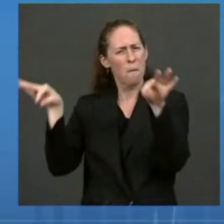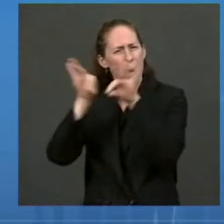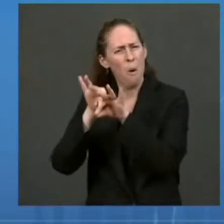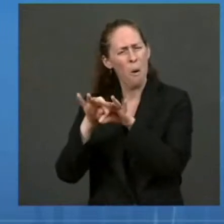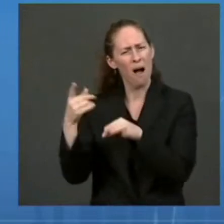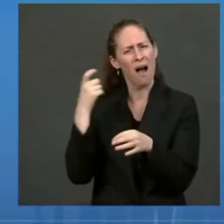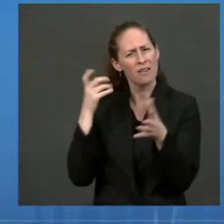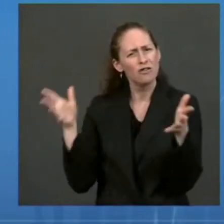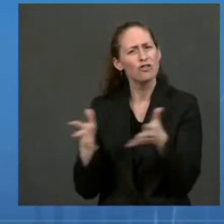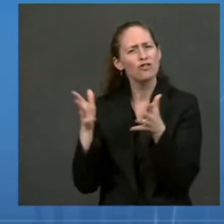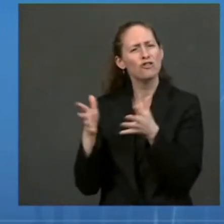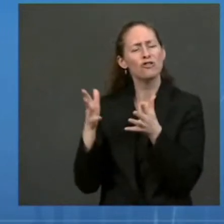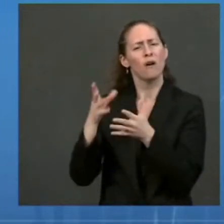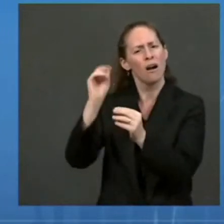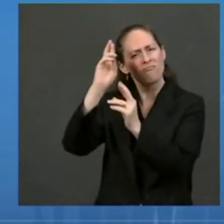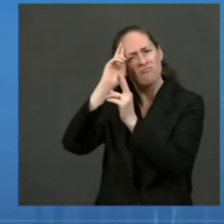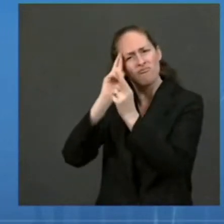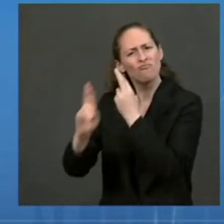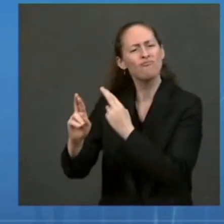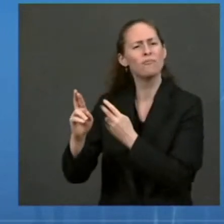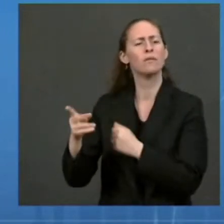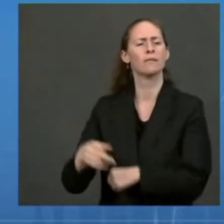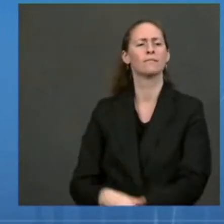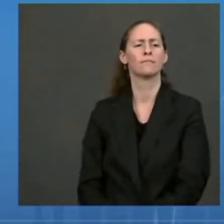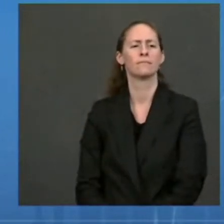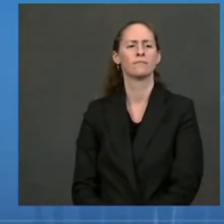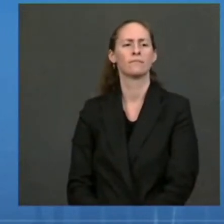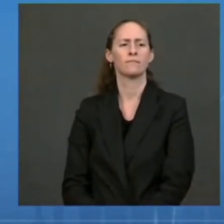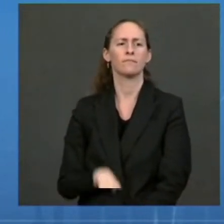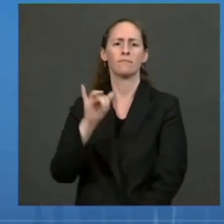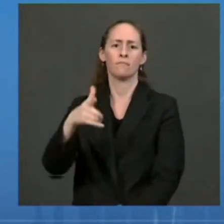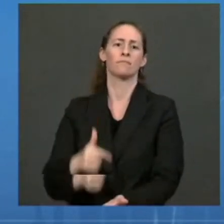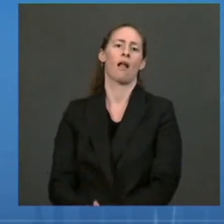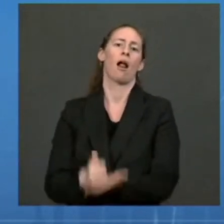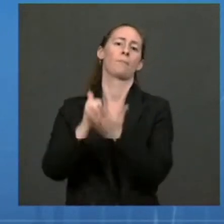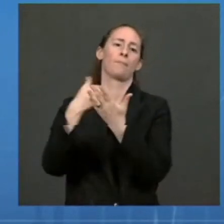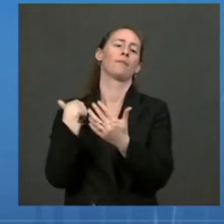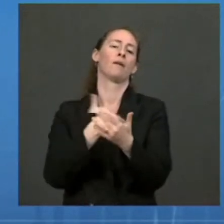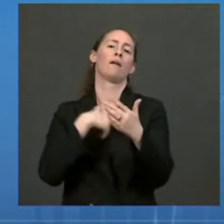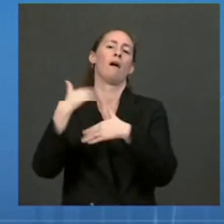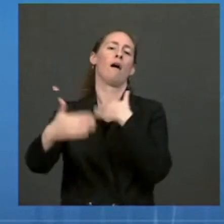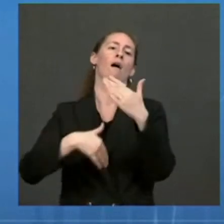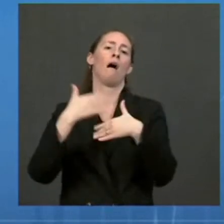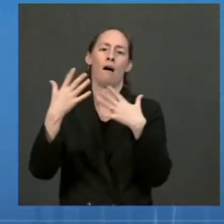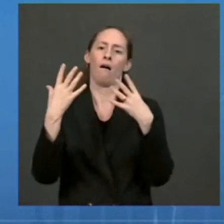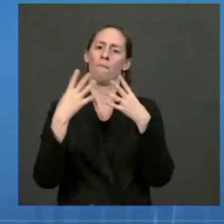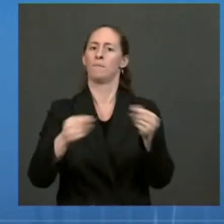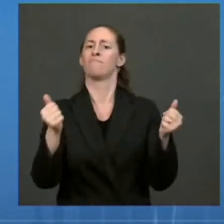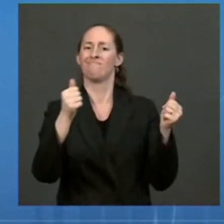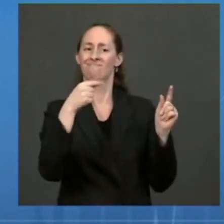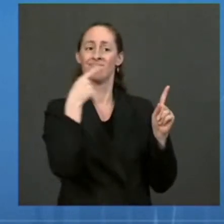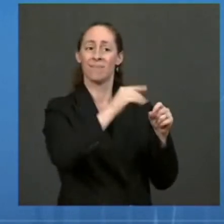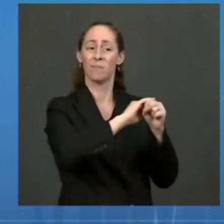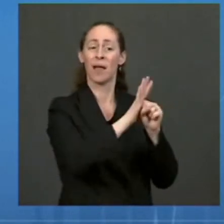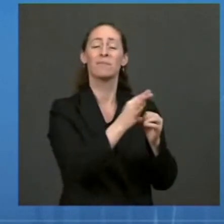ALONG THE WAY, WE HAVE TO LET THEM KNOW THAT THERE WASN'T MATTER AS WE APPROACH THEM WITH DIGNITY AND RESPECT.